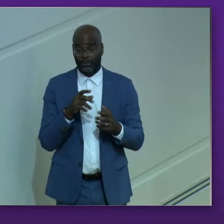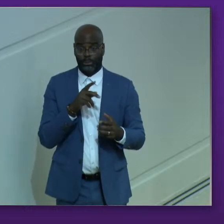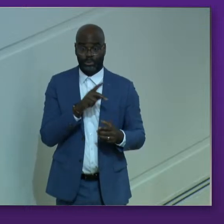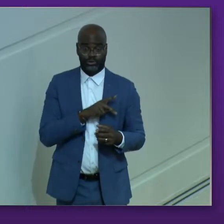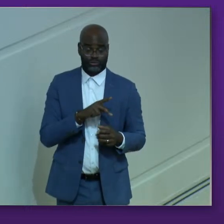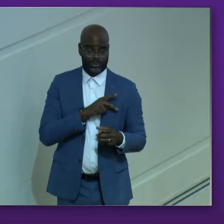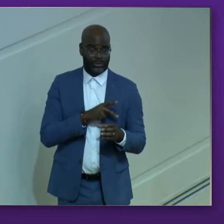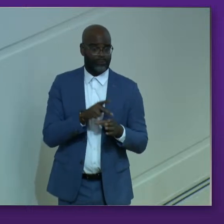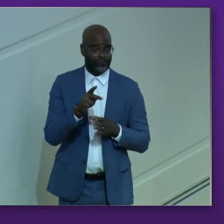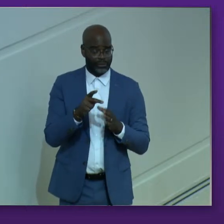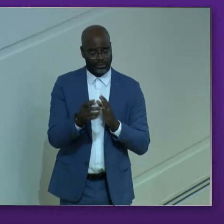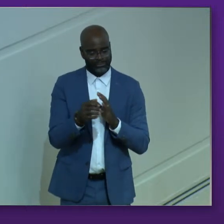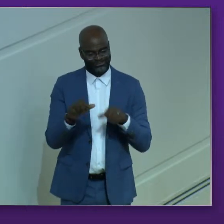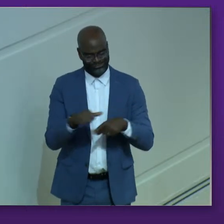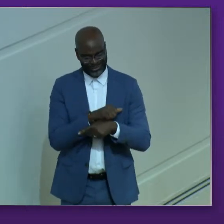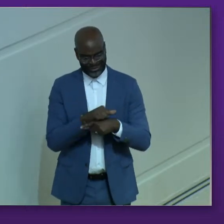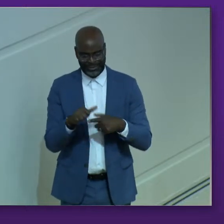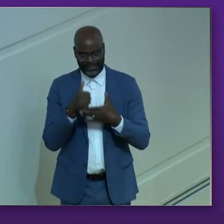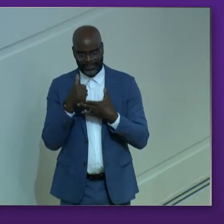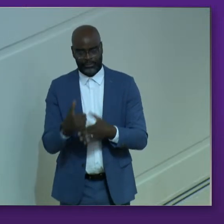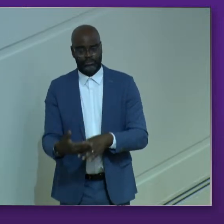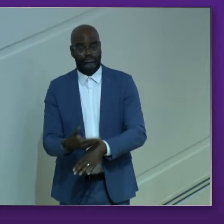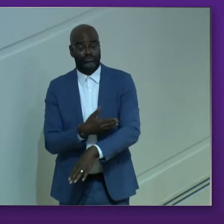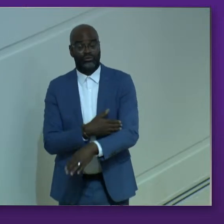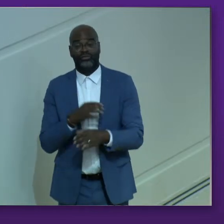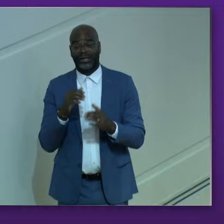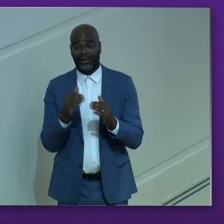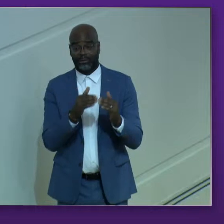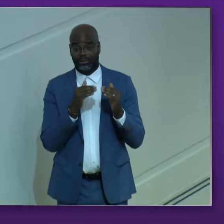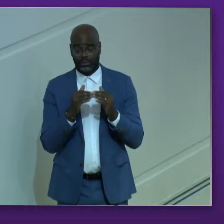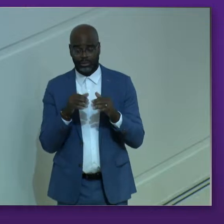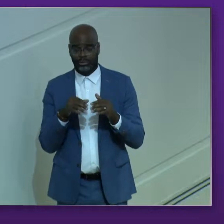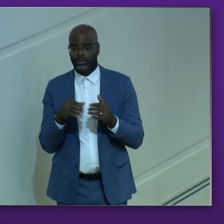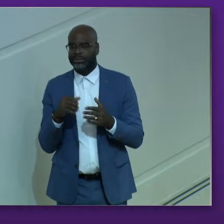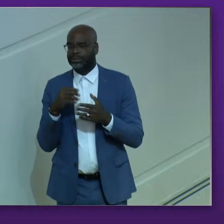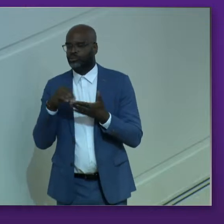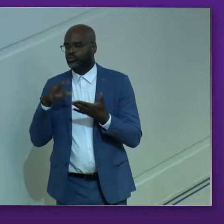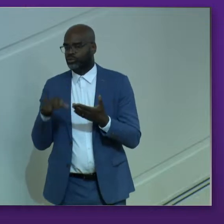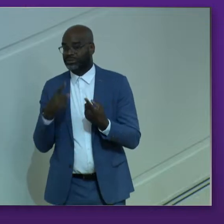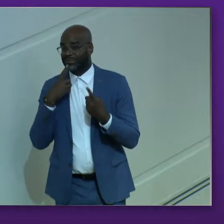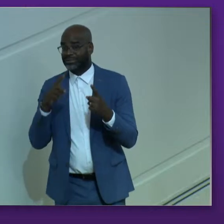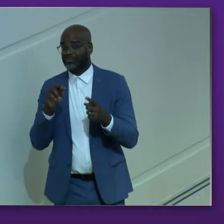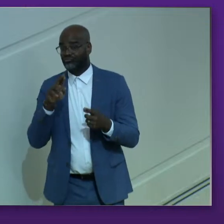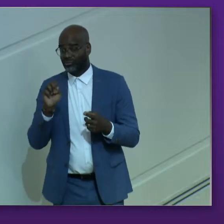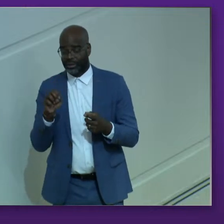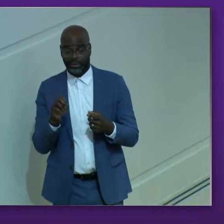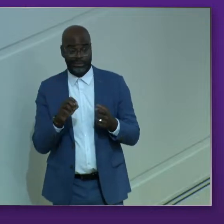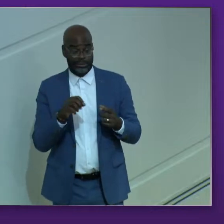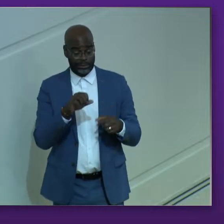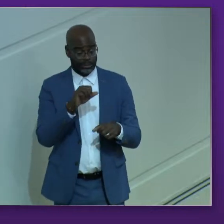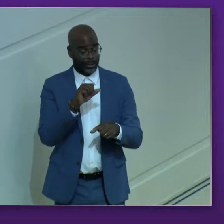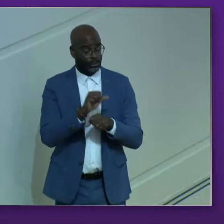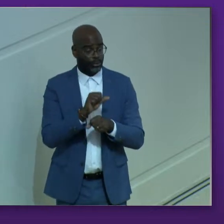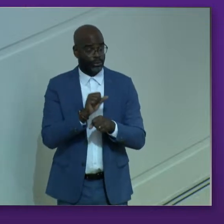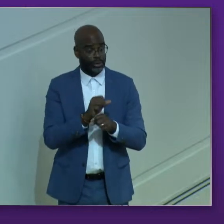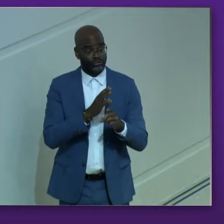2024 EQUITY WEEK HELPS